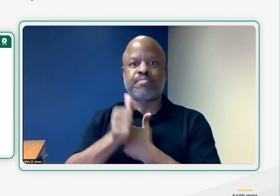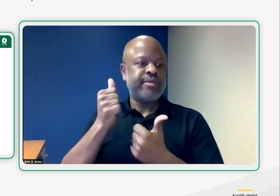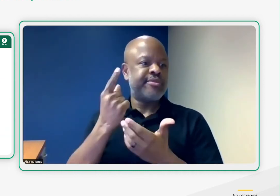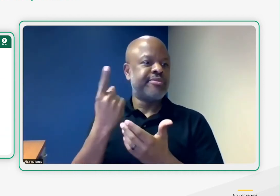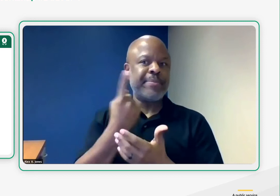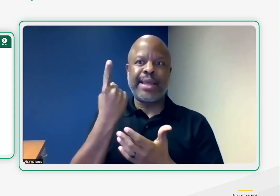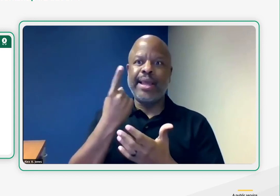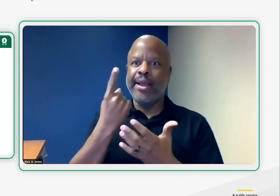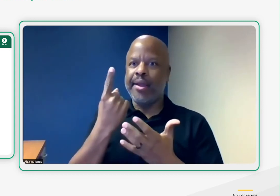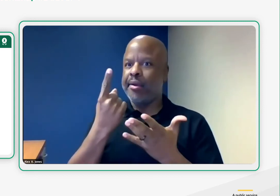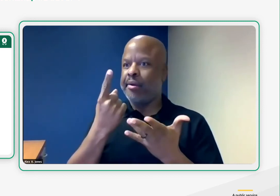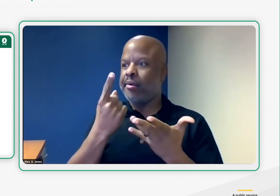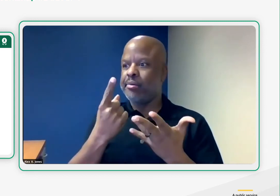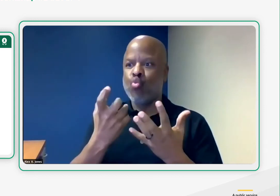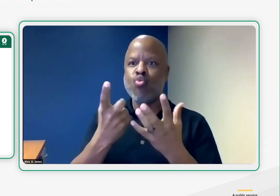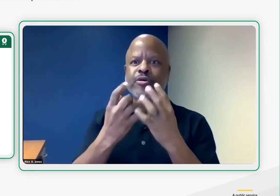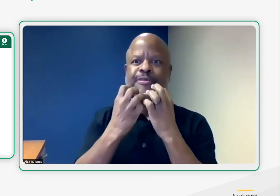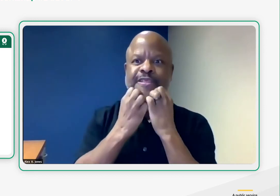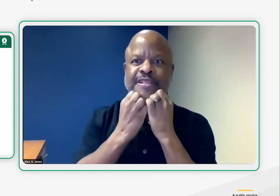It's dangerous to prosperity.